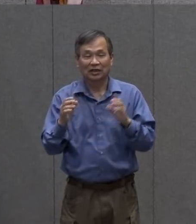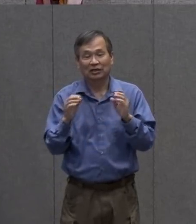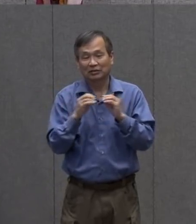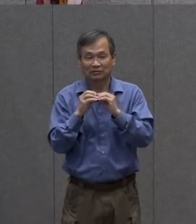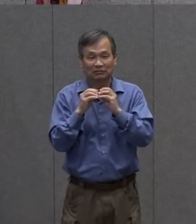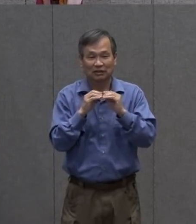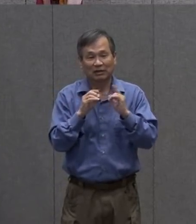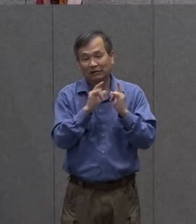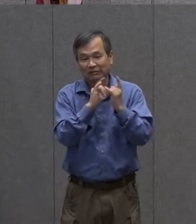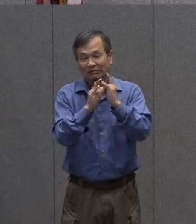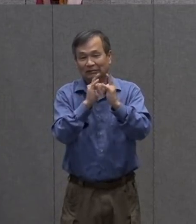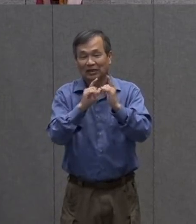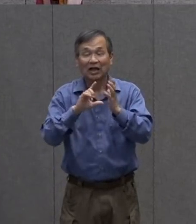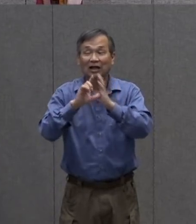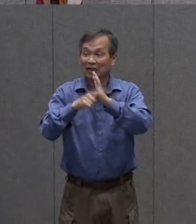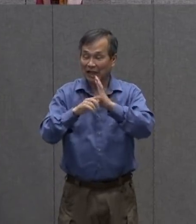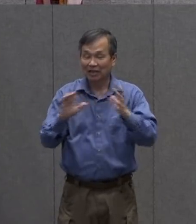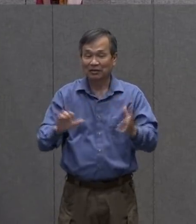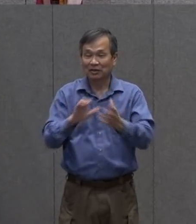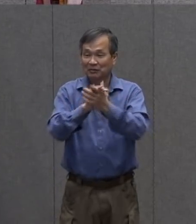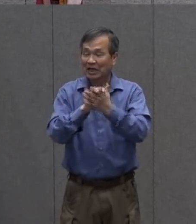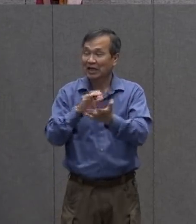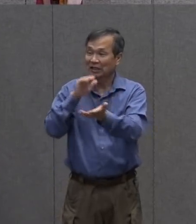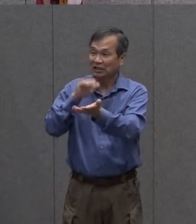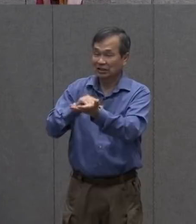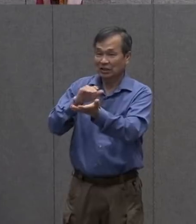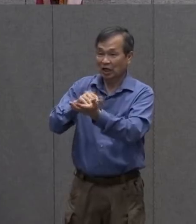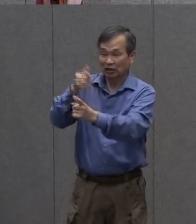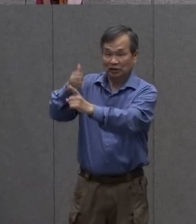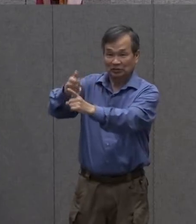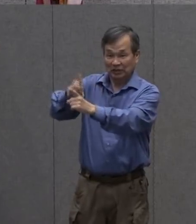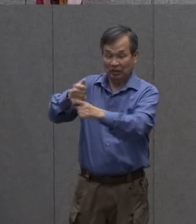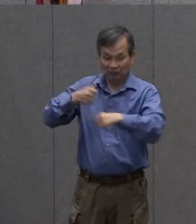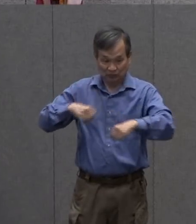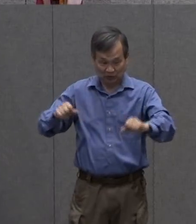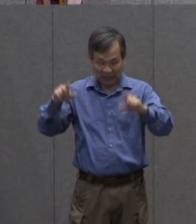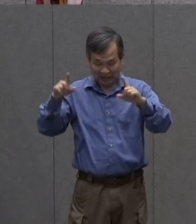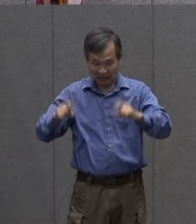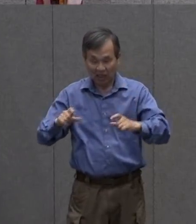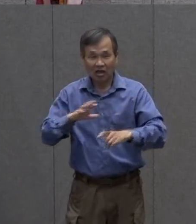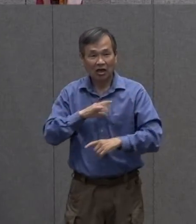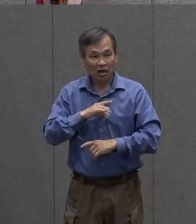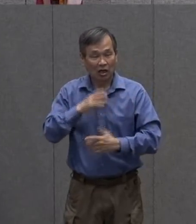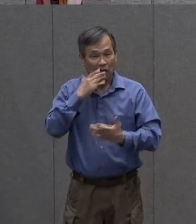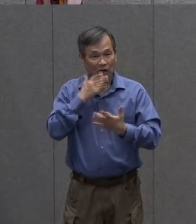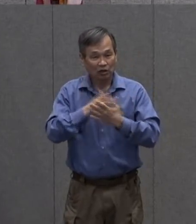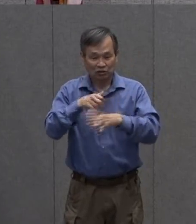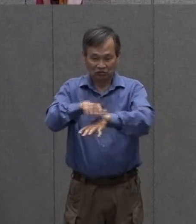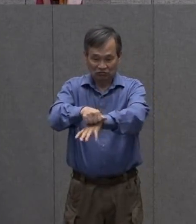In time Dr. Halstead tried the gloves himself, found they were well-suited for surgery,